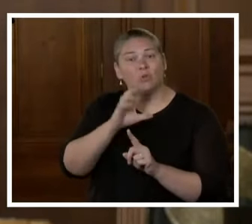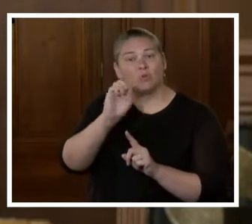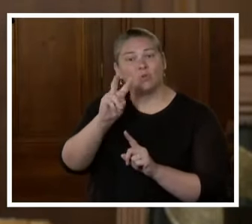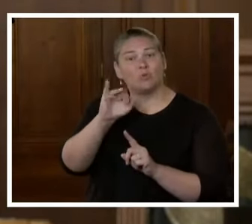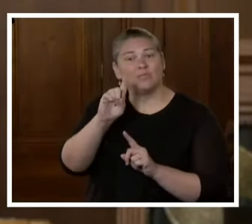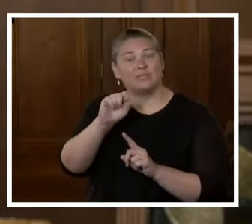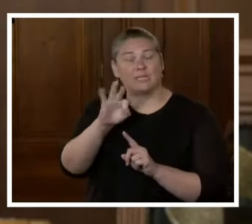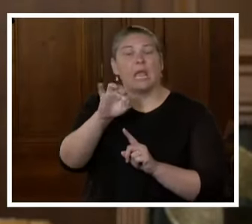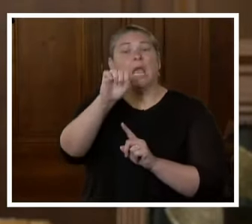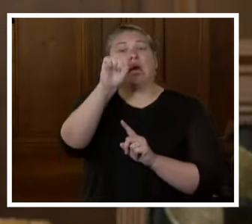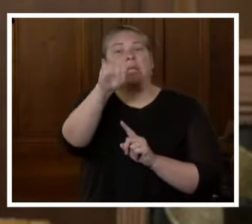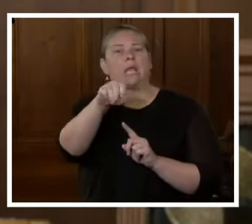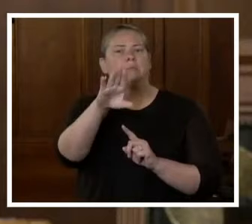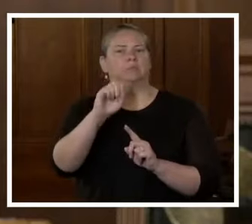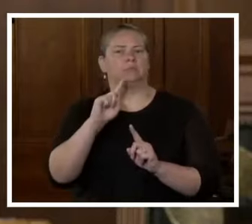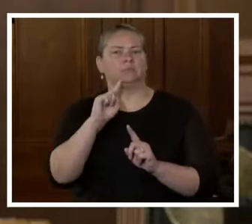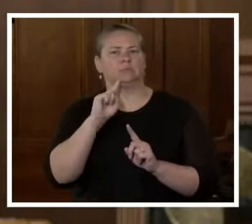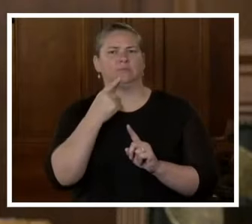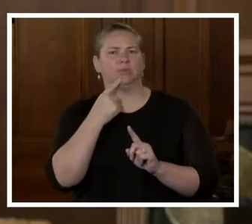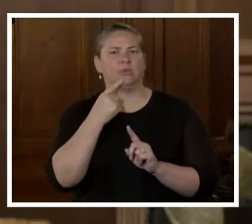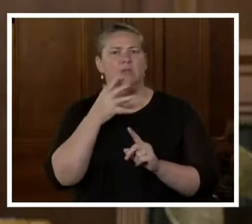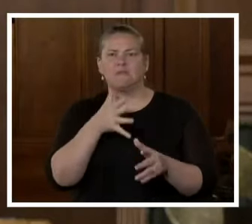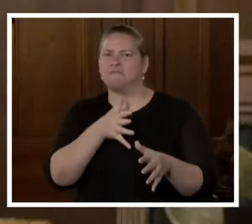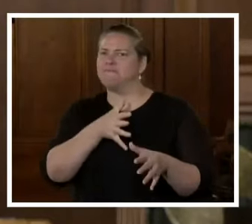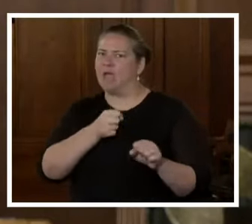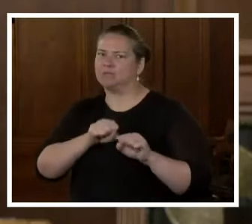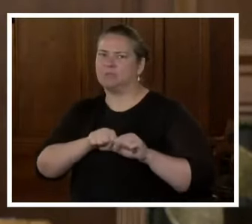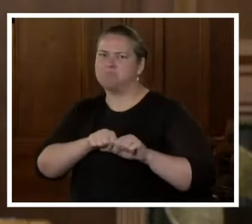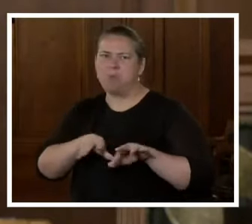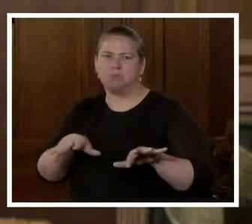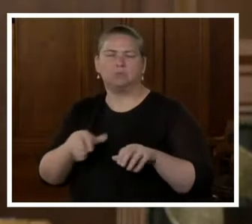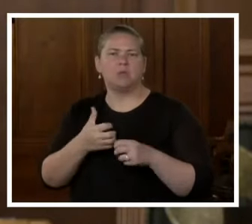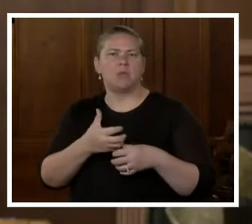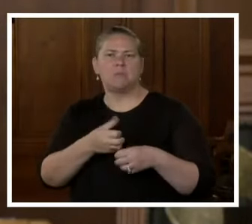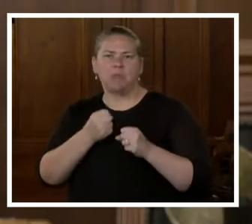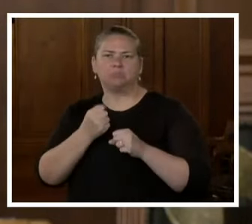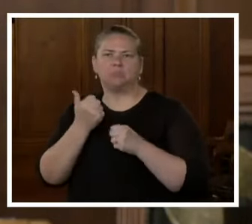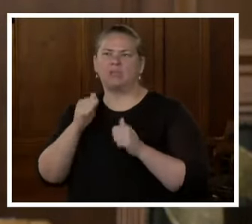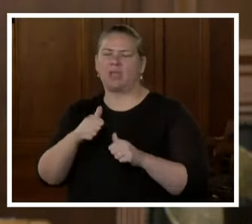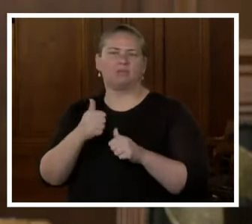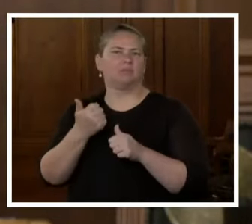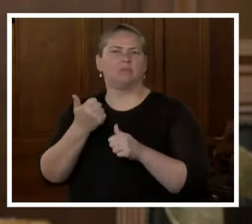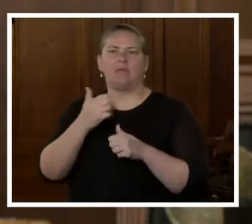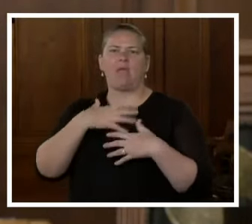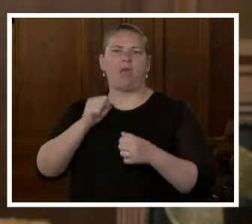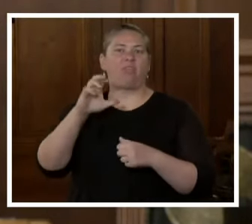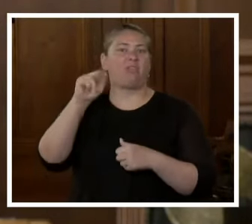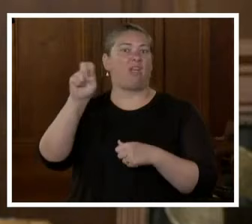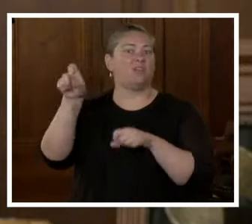EVIDENCE THAT'S THE CASE YET, AND SO WE MAY FIND THAT WE HAVE A RESURGENCE IN JULY AND WE WILL